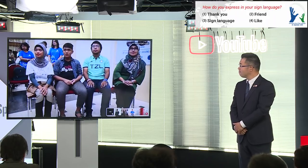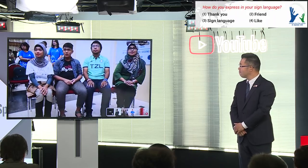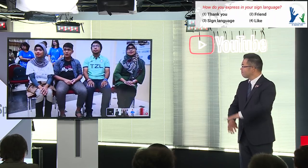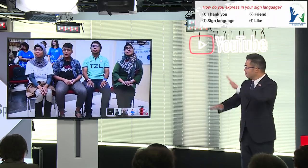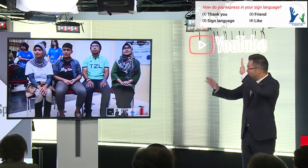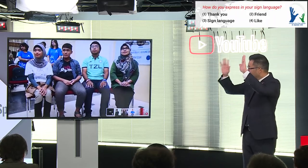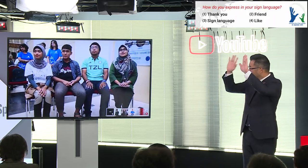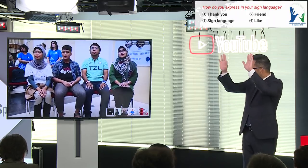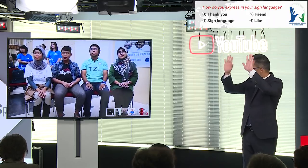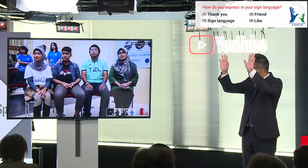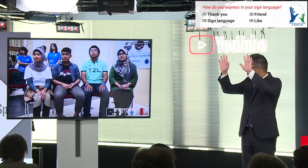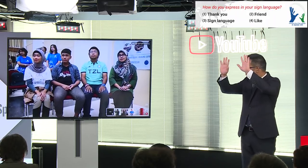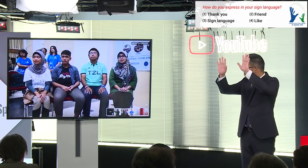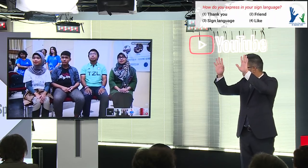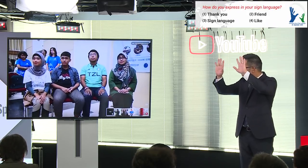country for the following